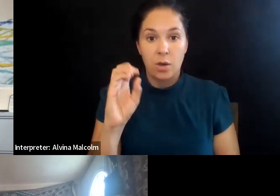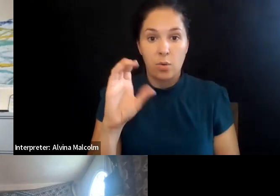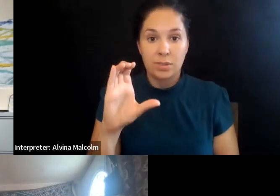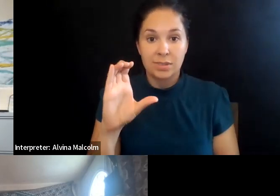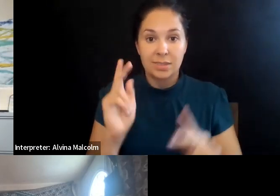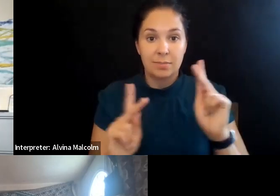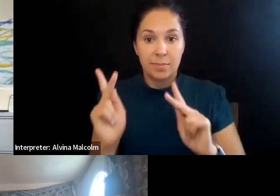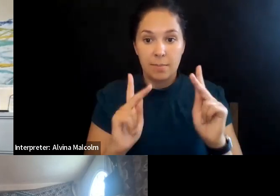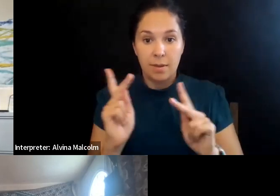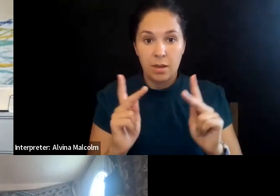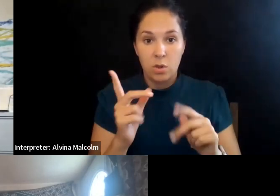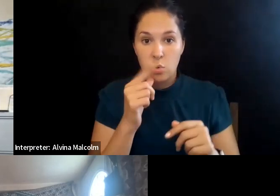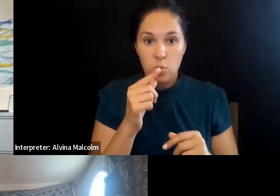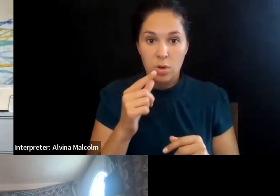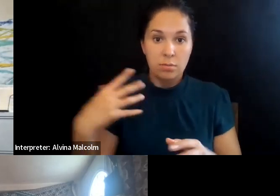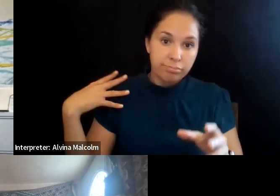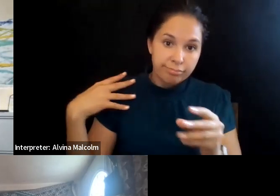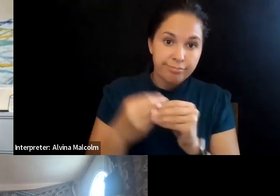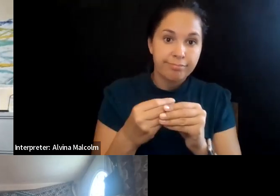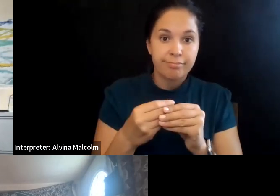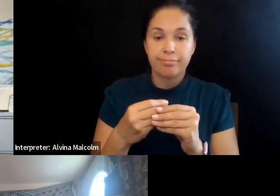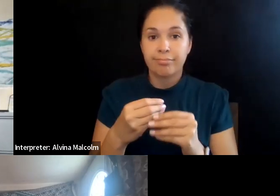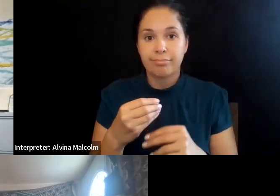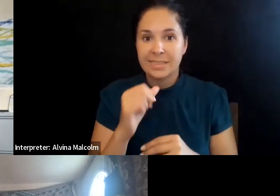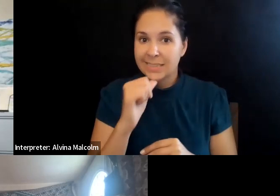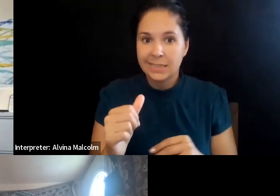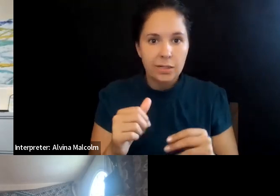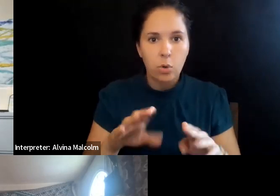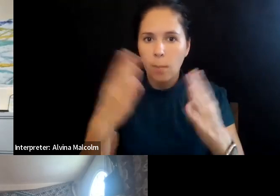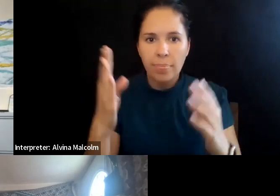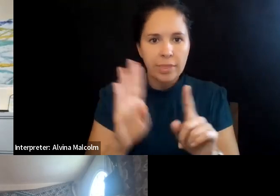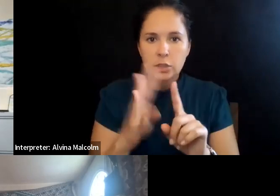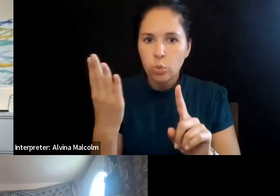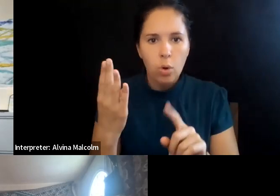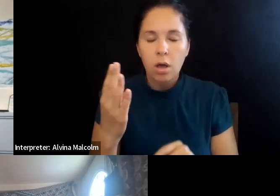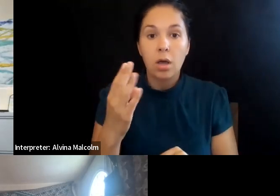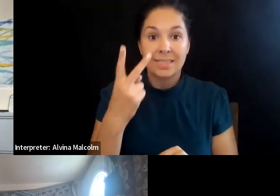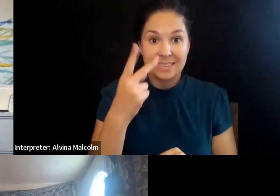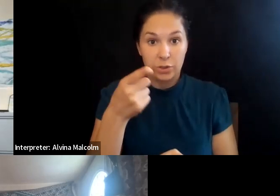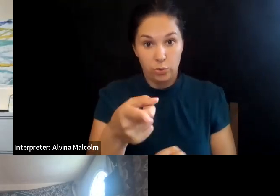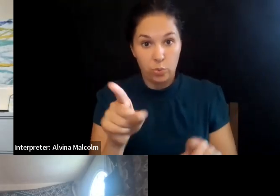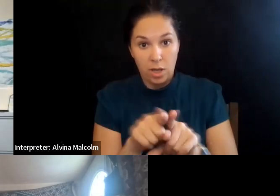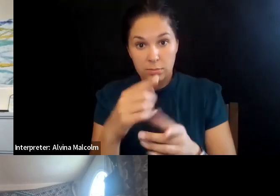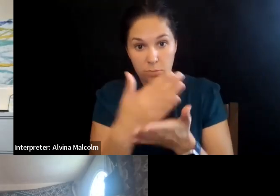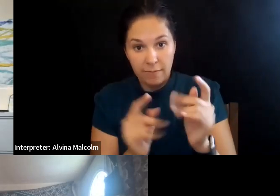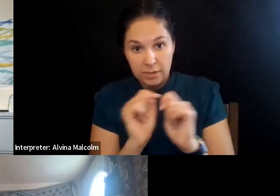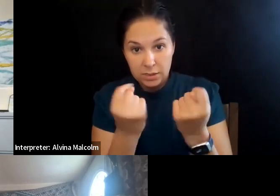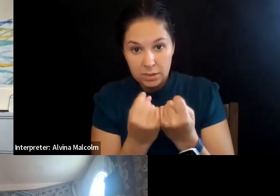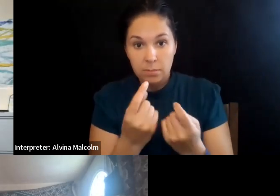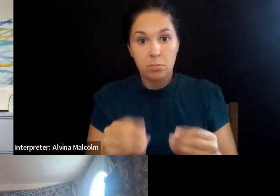can help you work that problem out because we have to get to a solution. And when those EOC people, who have